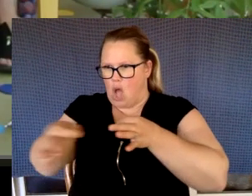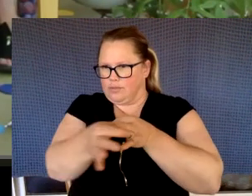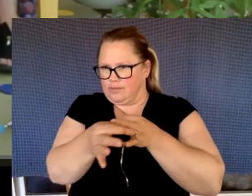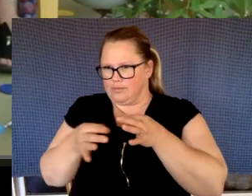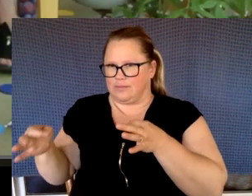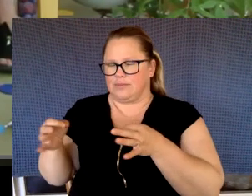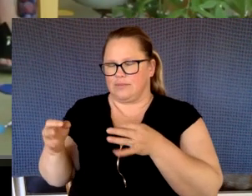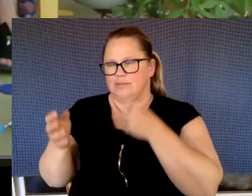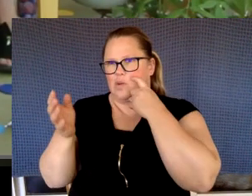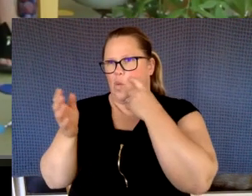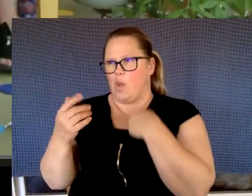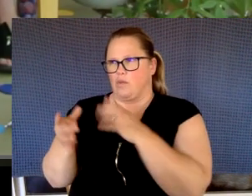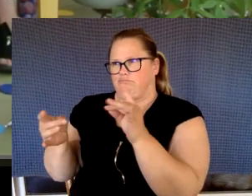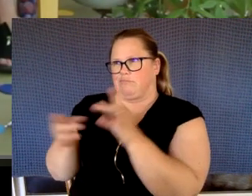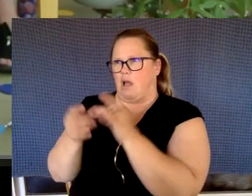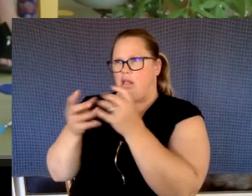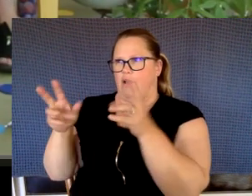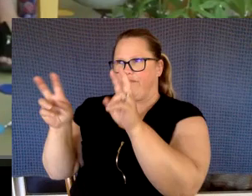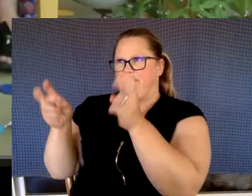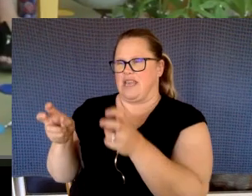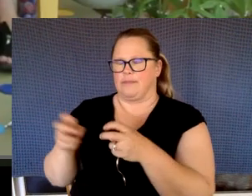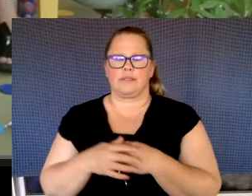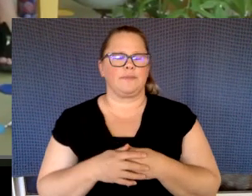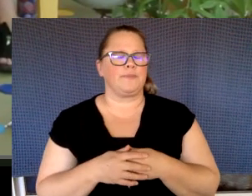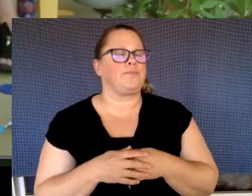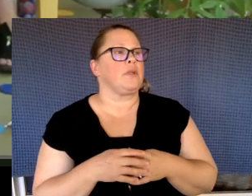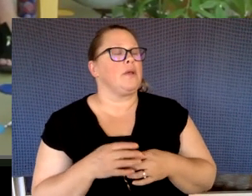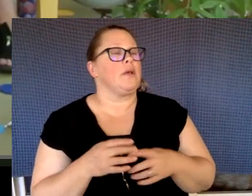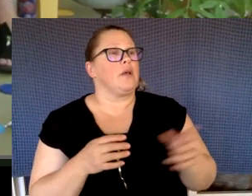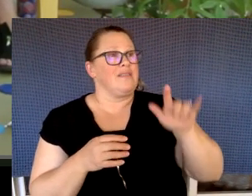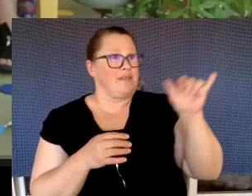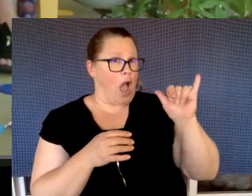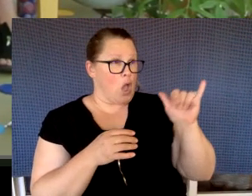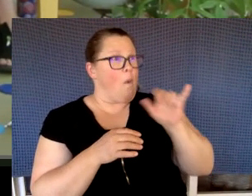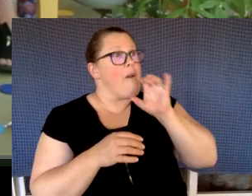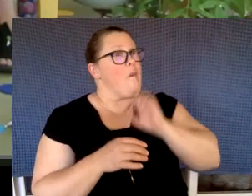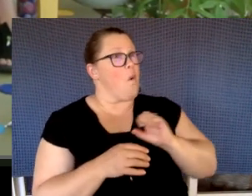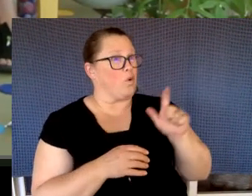that we're going to talk about shortly. When she was 28 years old she packed up